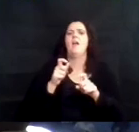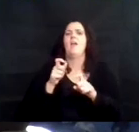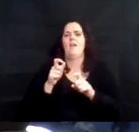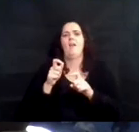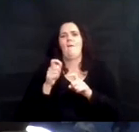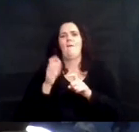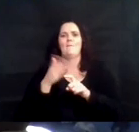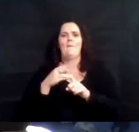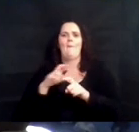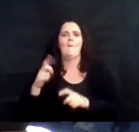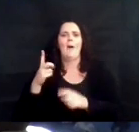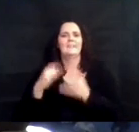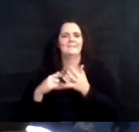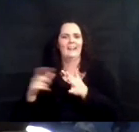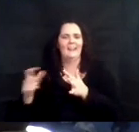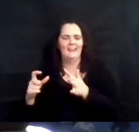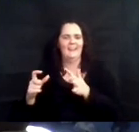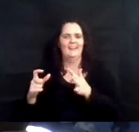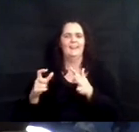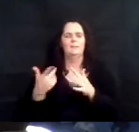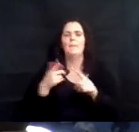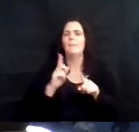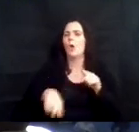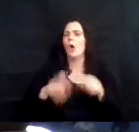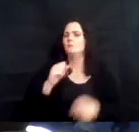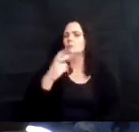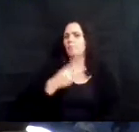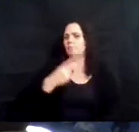Alright, but most of them are done at 12, so we've taken 8